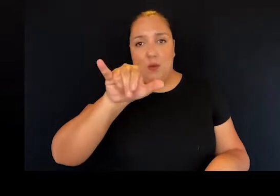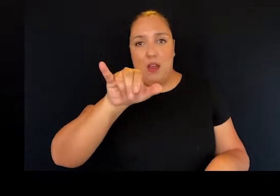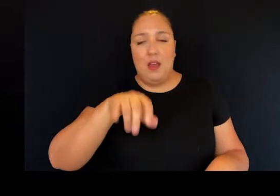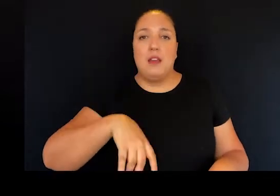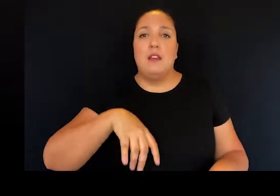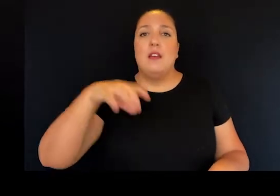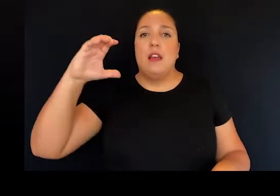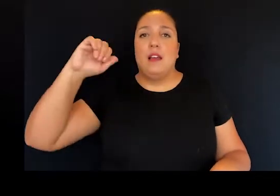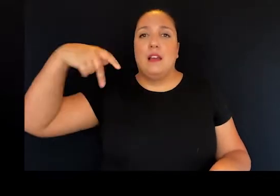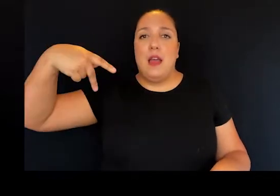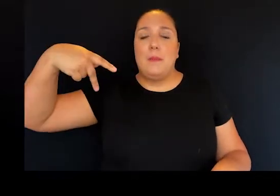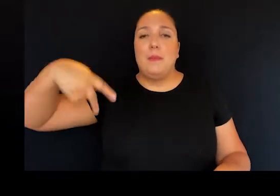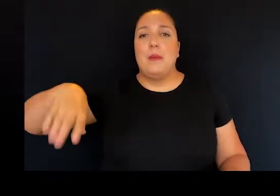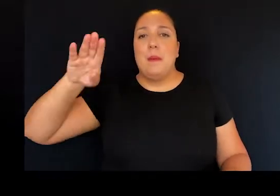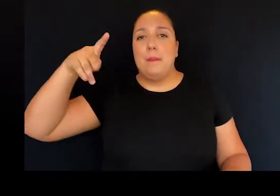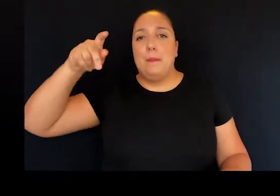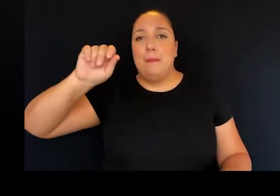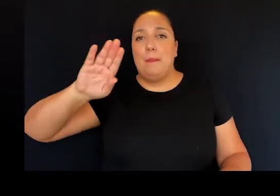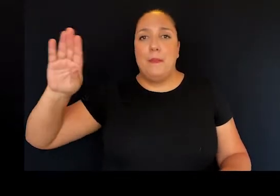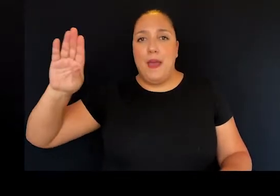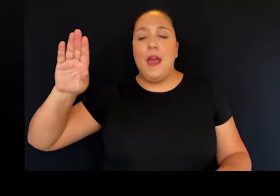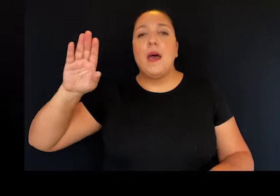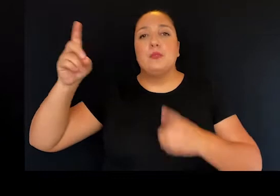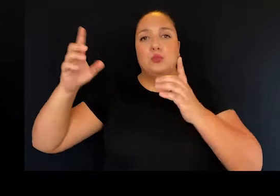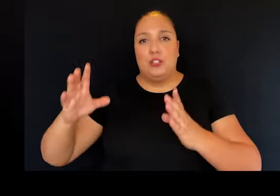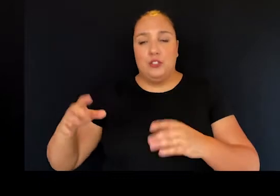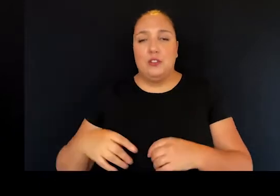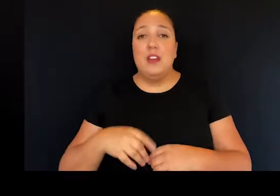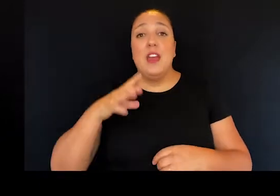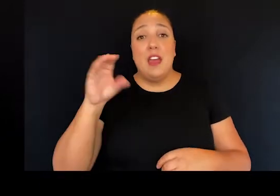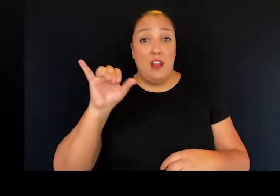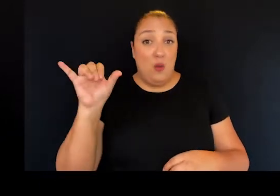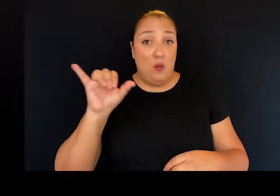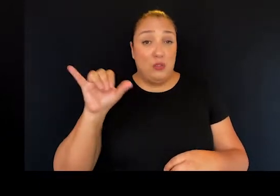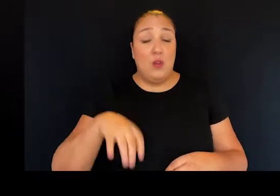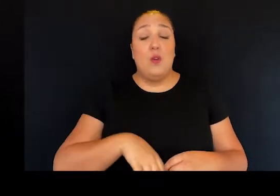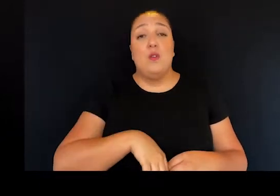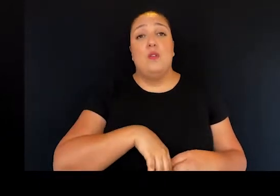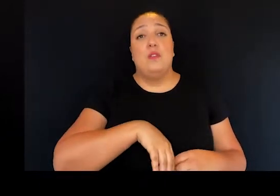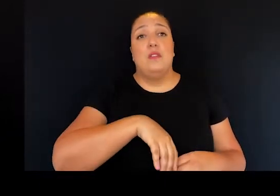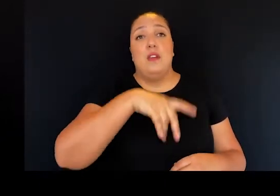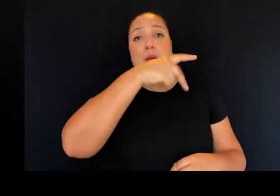and PABSS program director, Erica Molina, and she is joined by PADD senior advocate, Nancy Nowak.